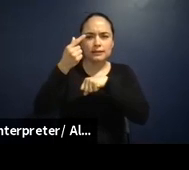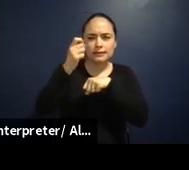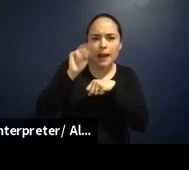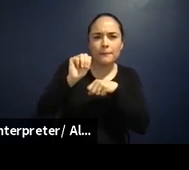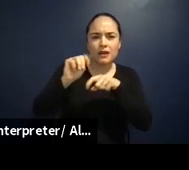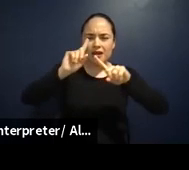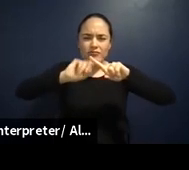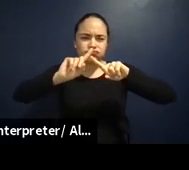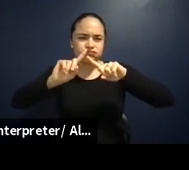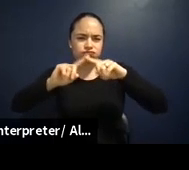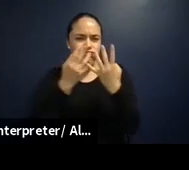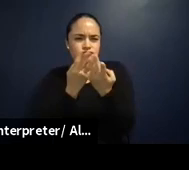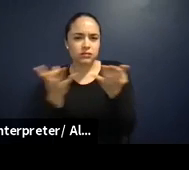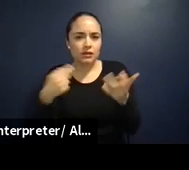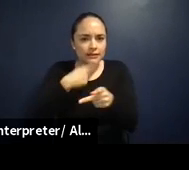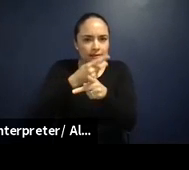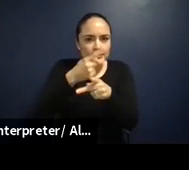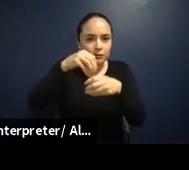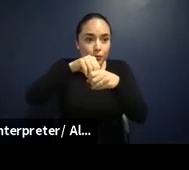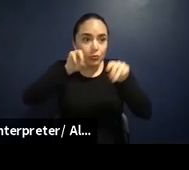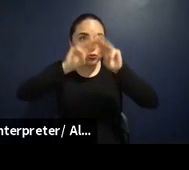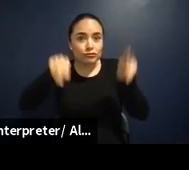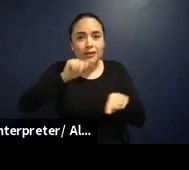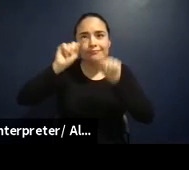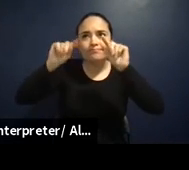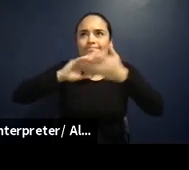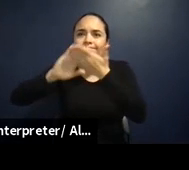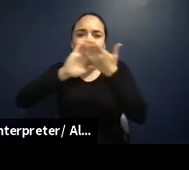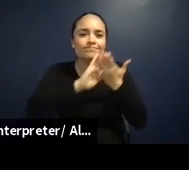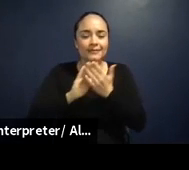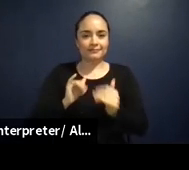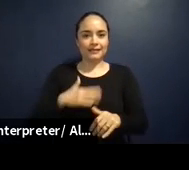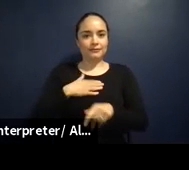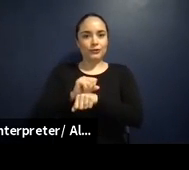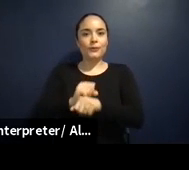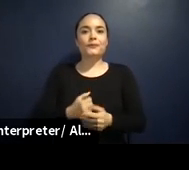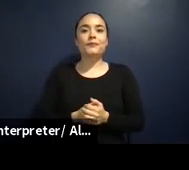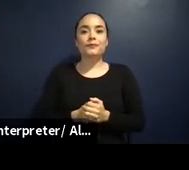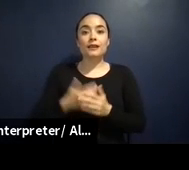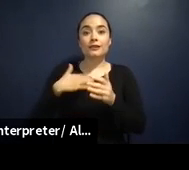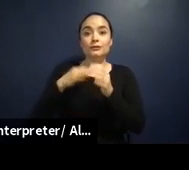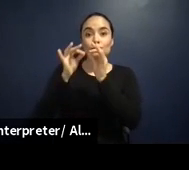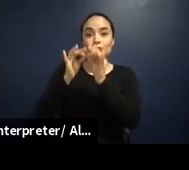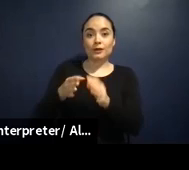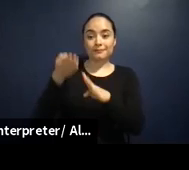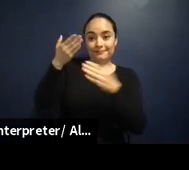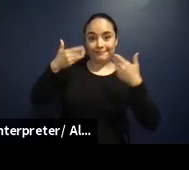[Sarah]: Amazing. And also with us today is Alma, who is interpreting for our friends who need ASL.